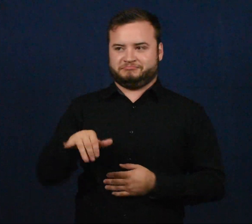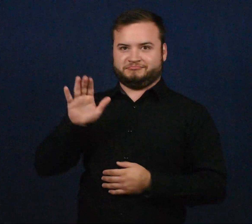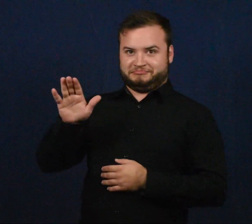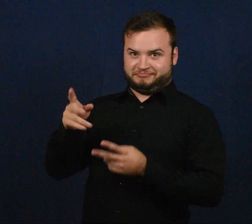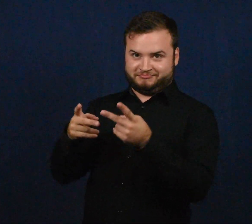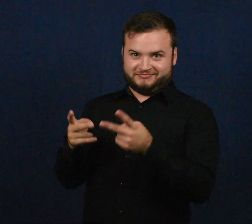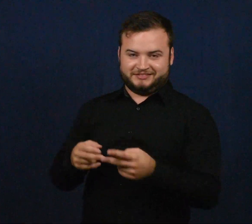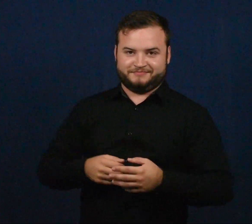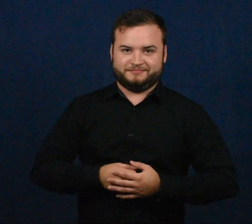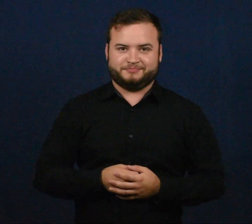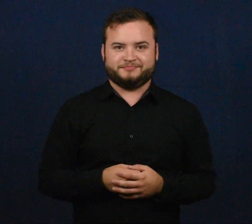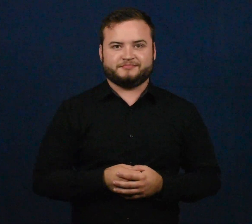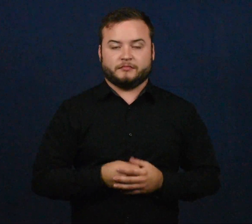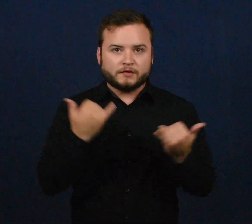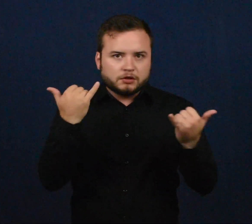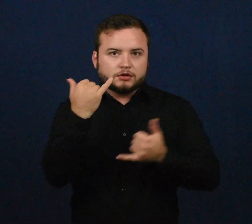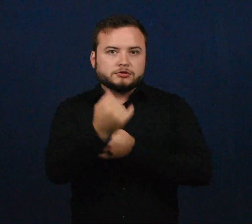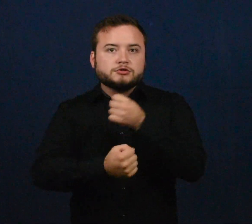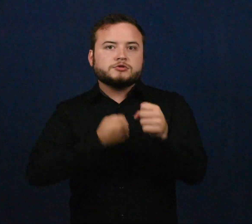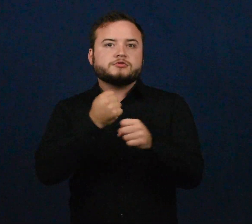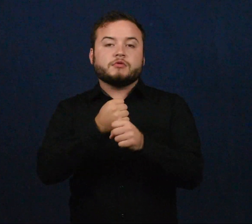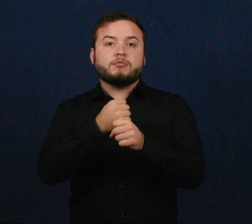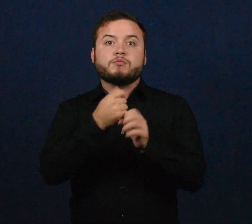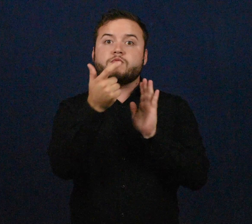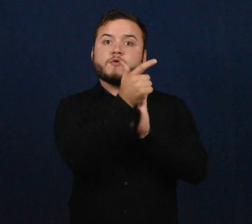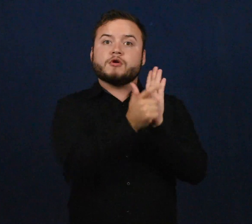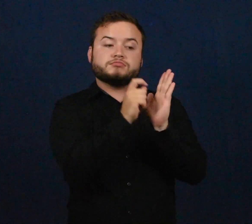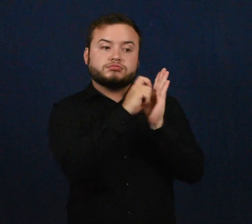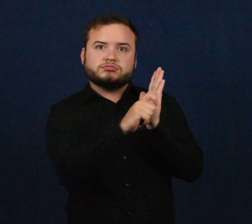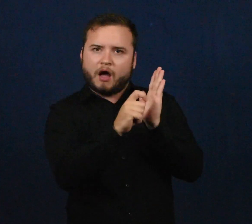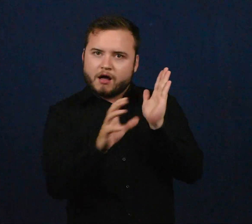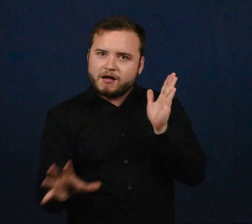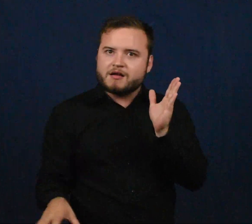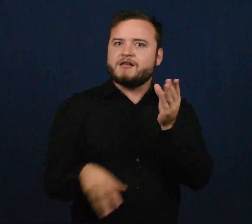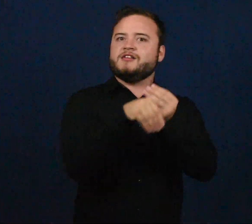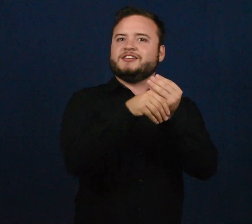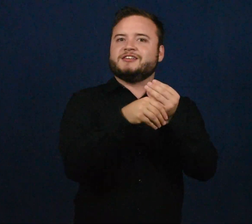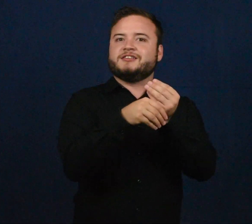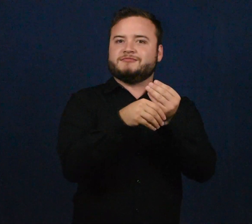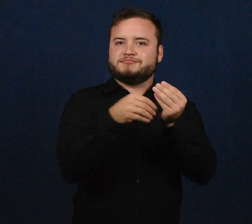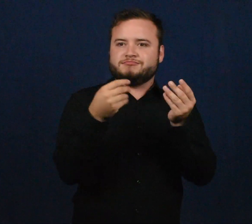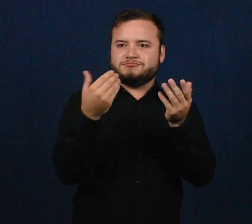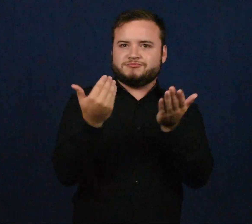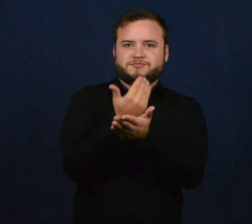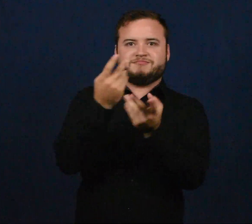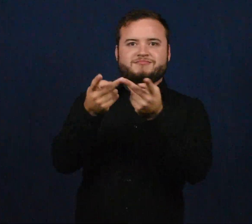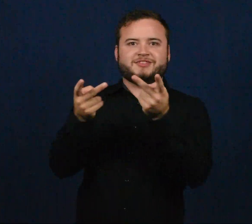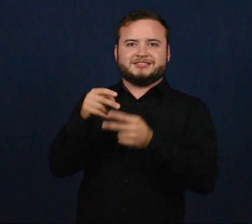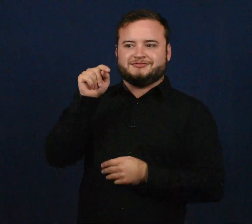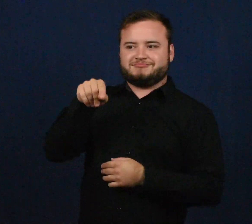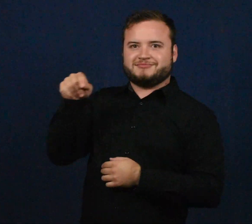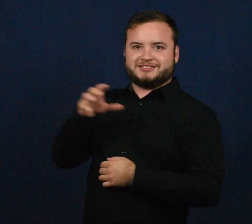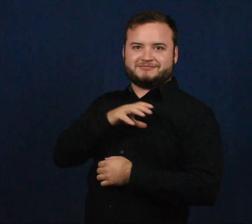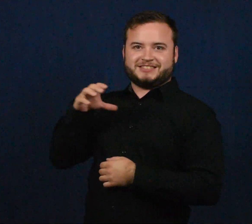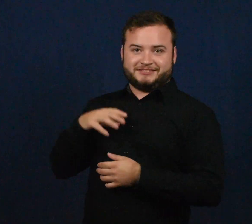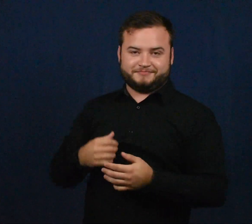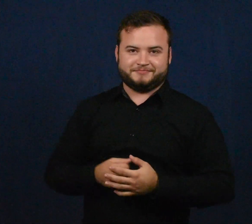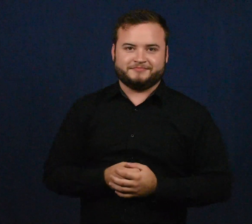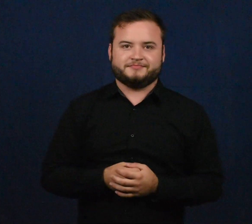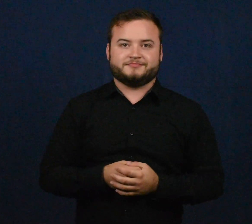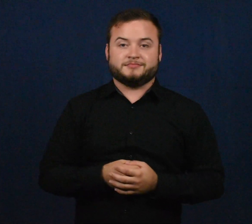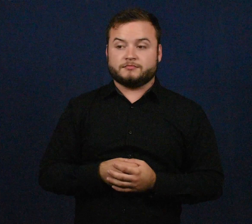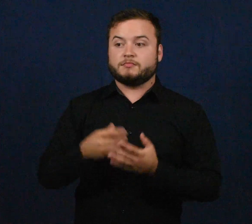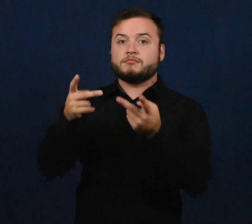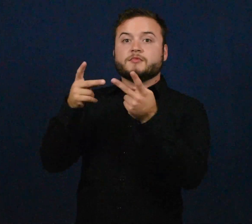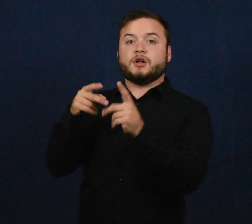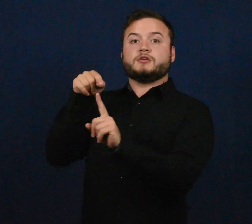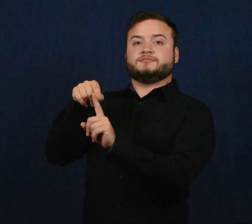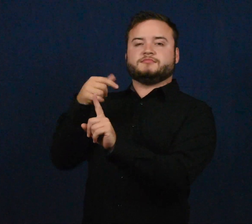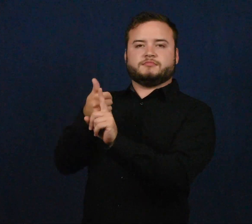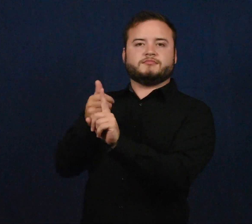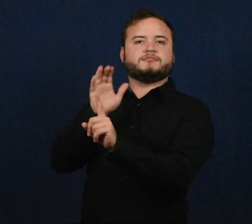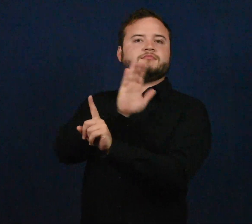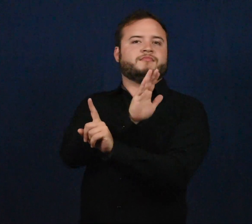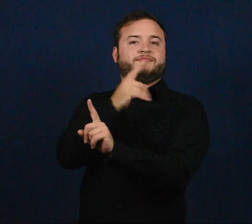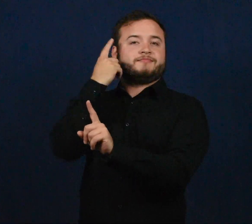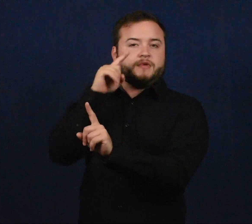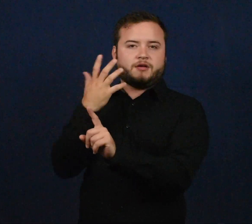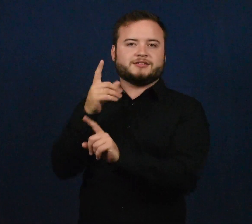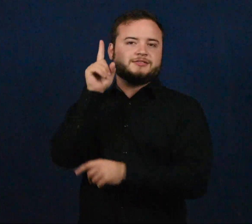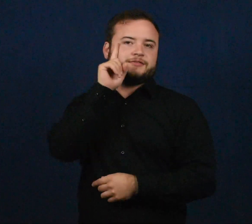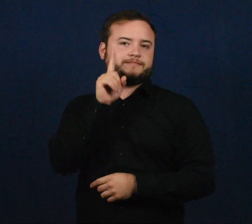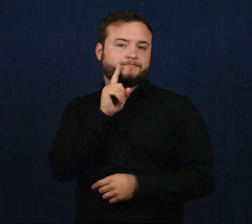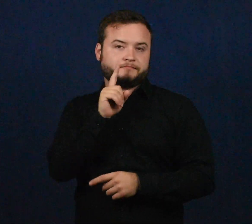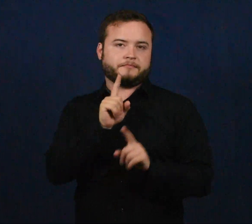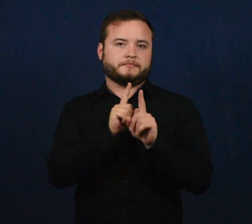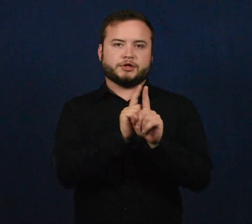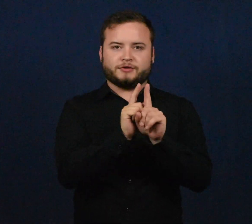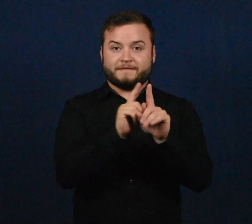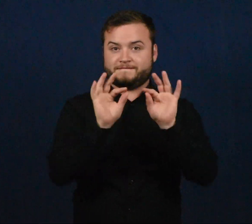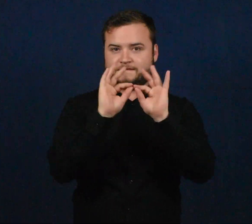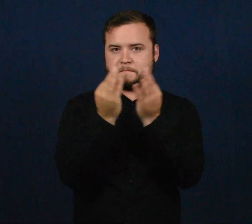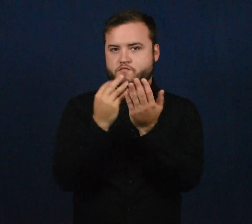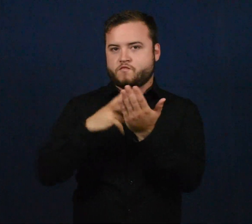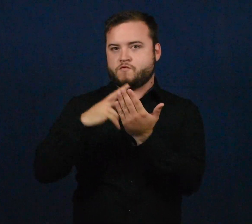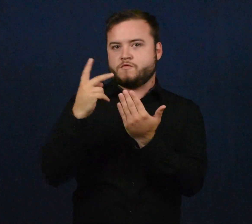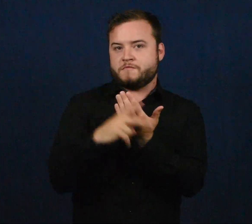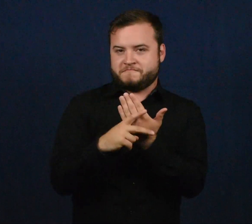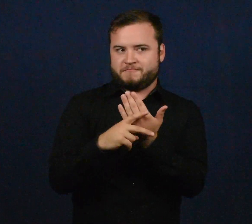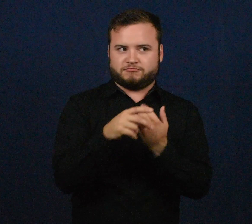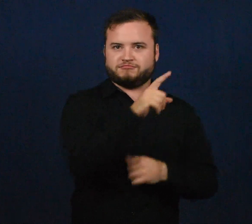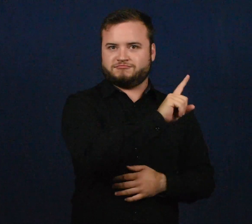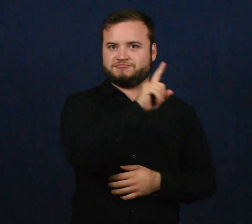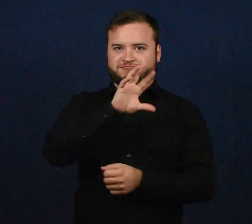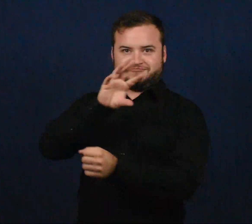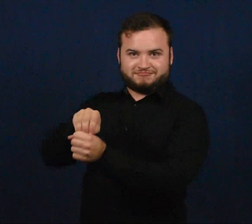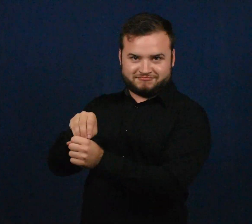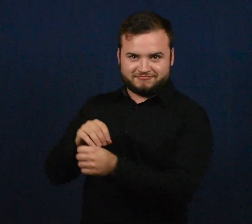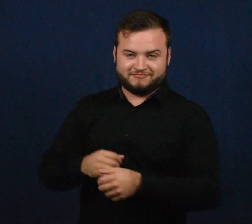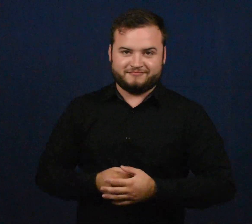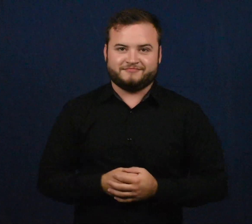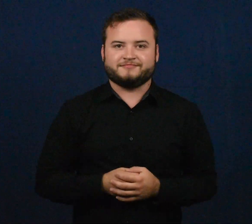This year, the law added seats for someone from the Deaf Mentor Family Program